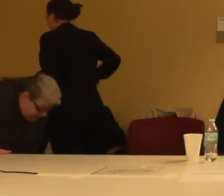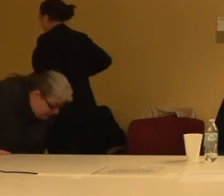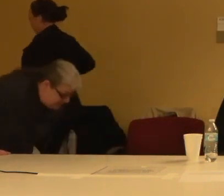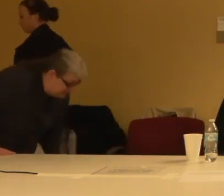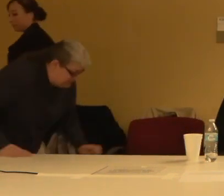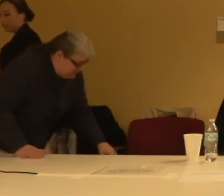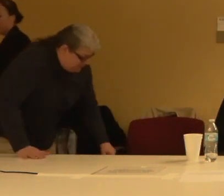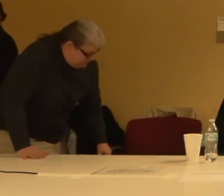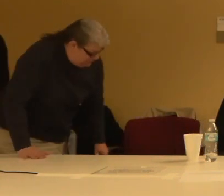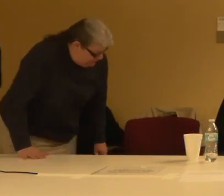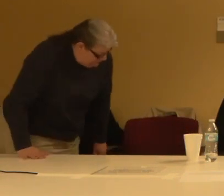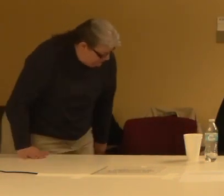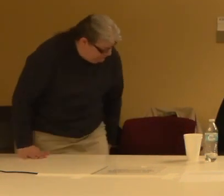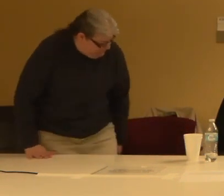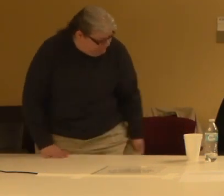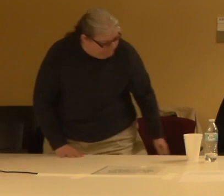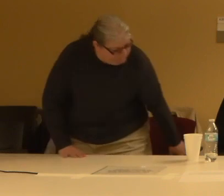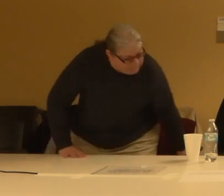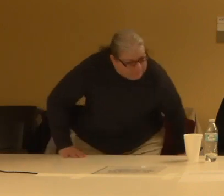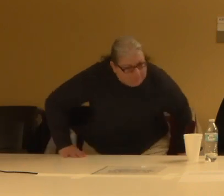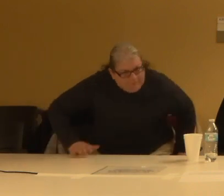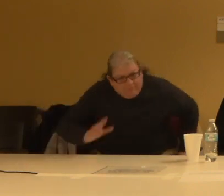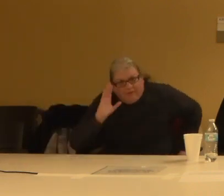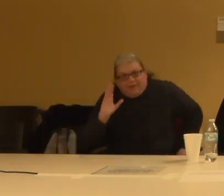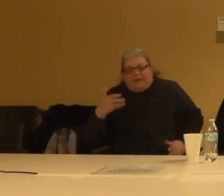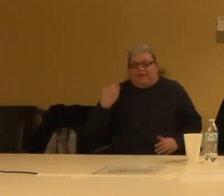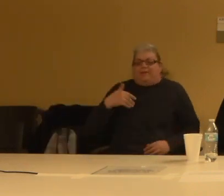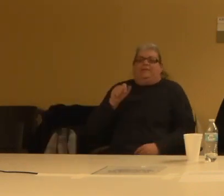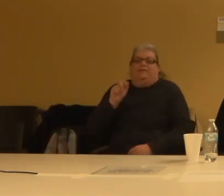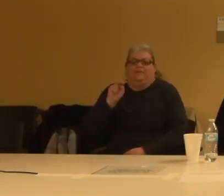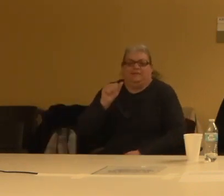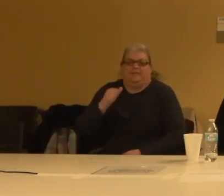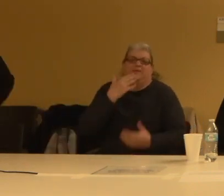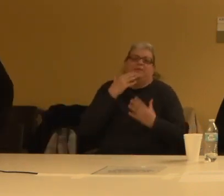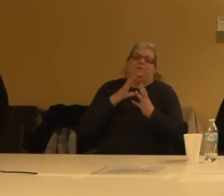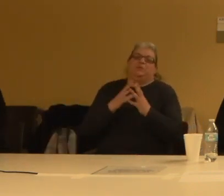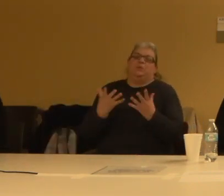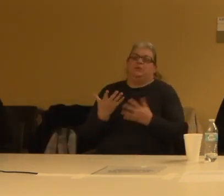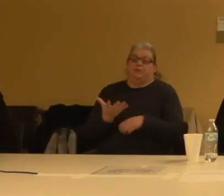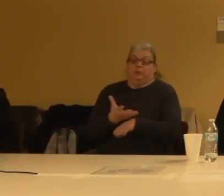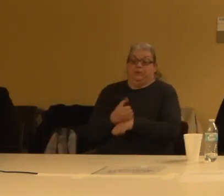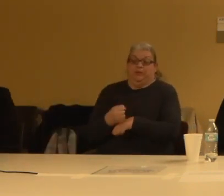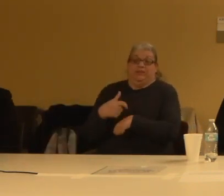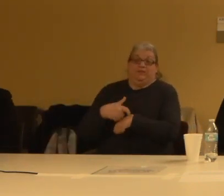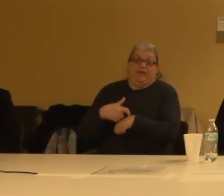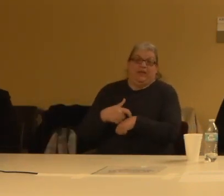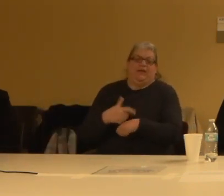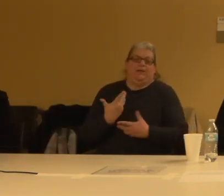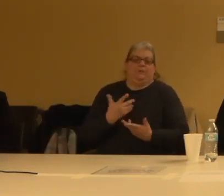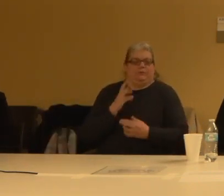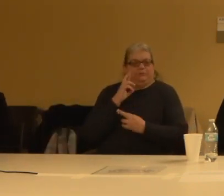Hi, this is Anna. Thank you so much. We are running out of time. I wanna be mindful of the interpreter's time too.